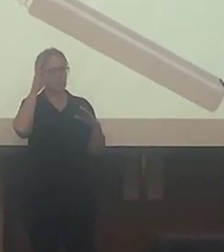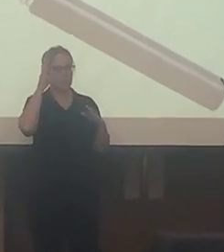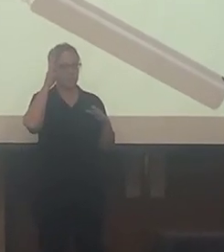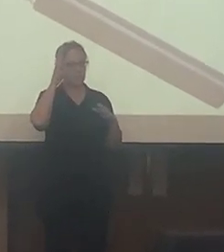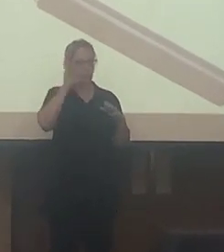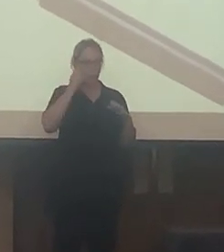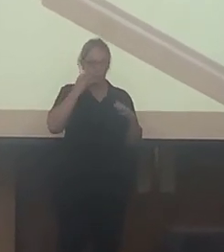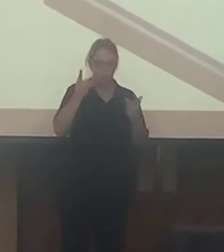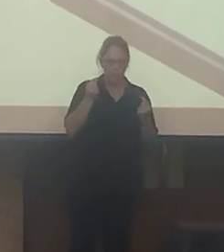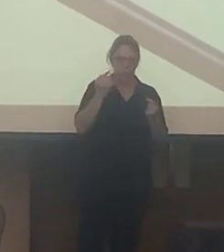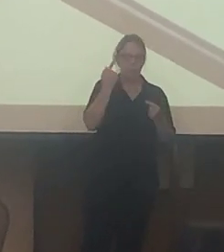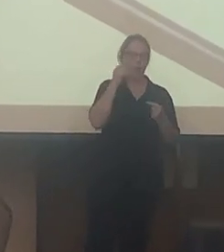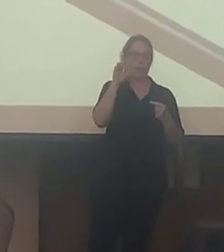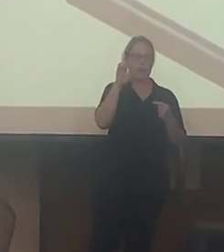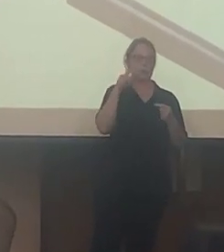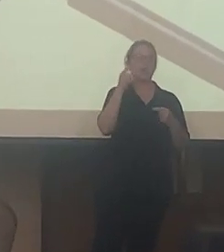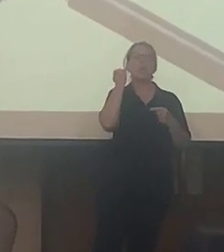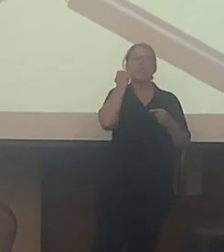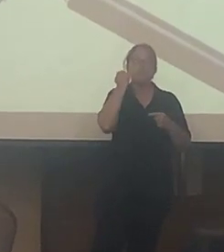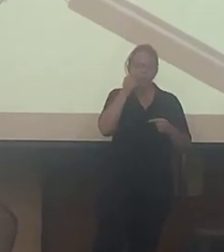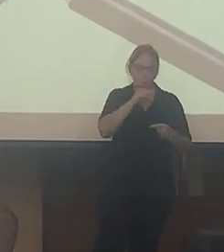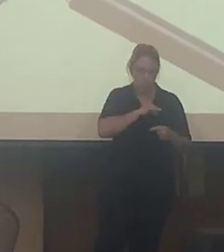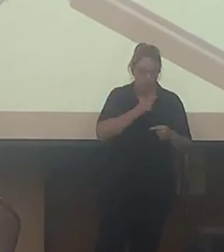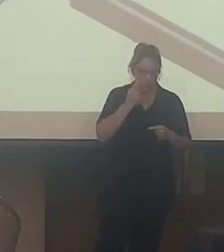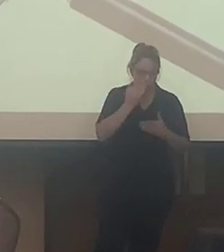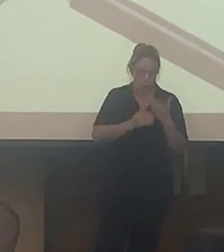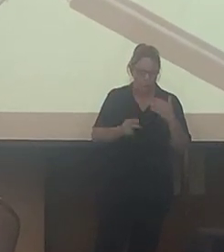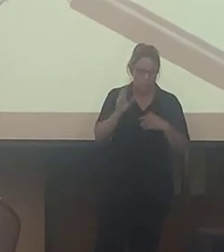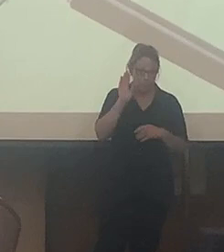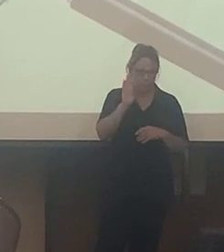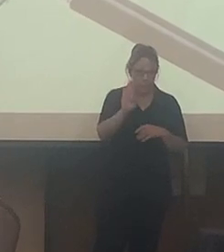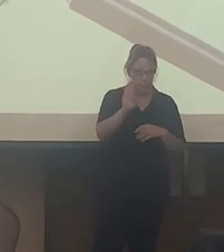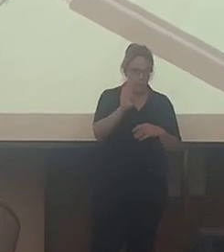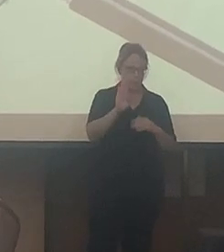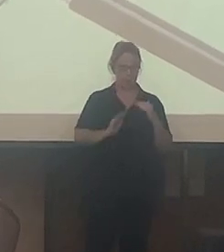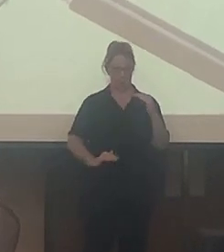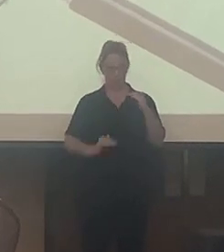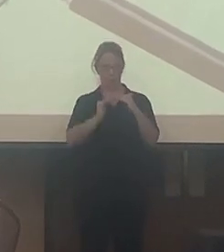if your child qualifies for partnering services and partner services go to 21 so even some of you